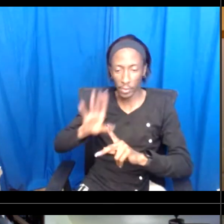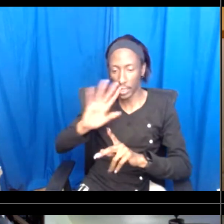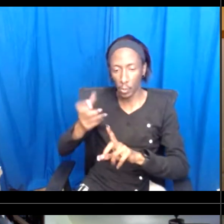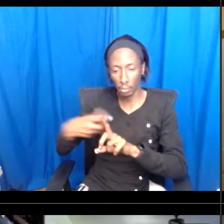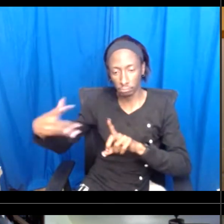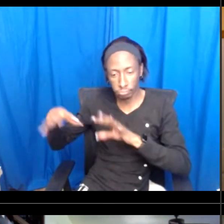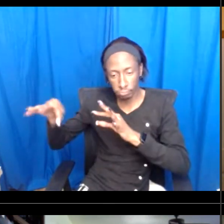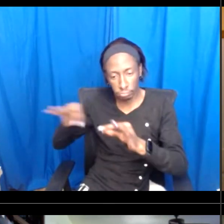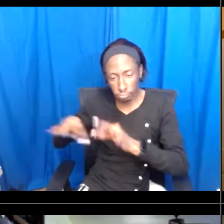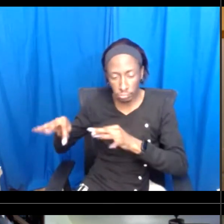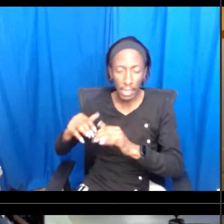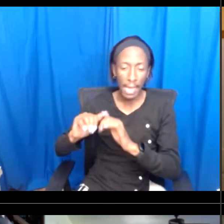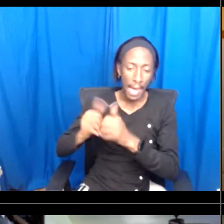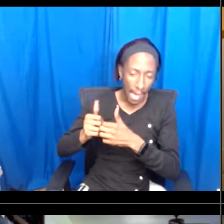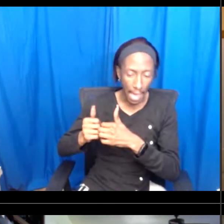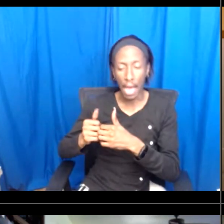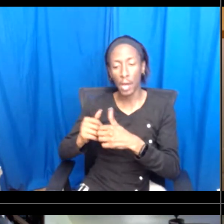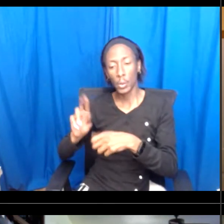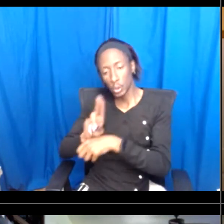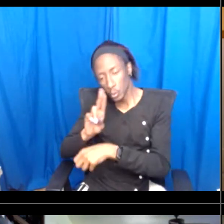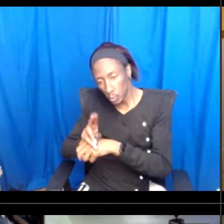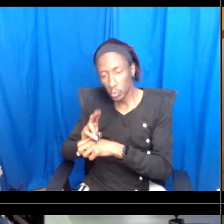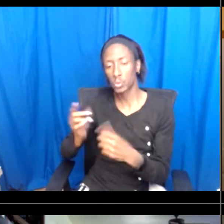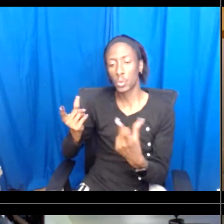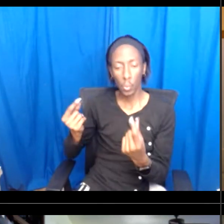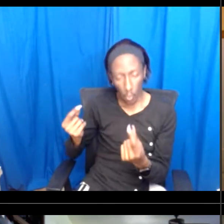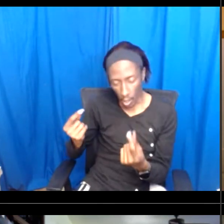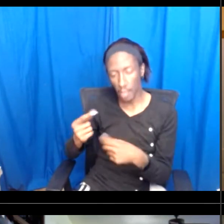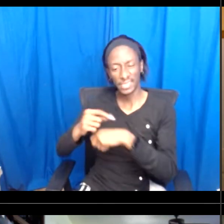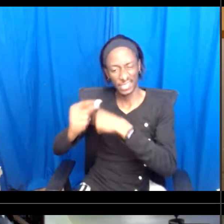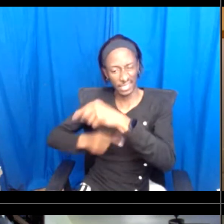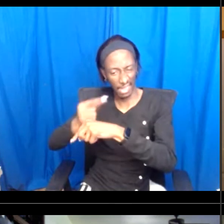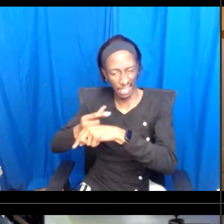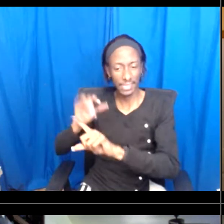how we use them and weather forecasting. So really exciting. That's at 11 o'clock tomorrow.